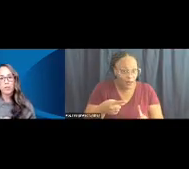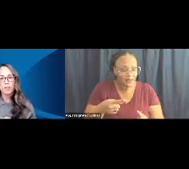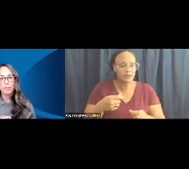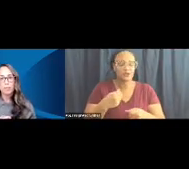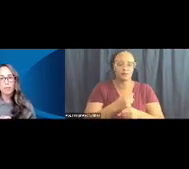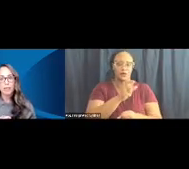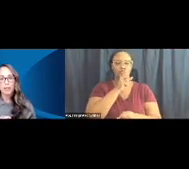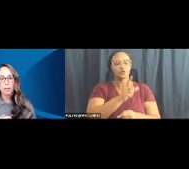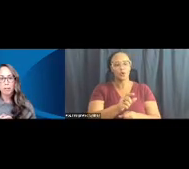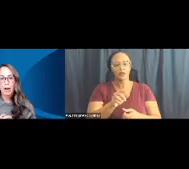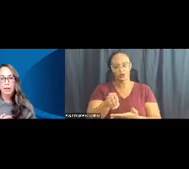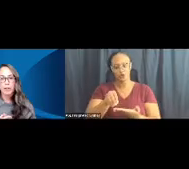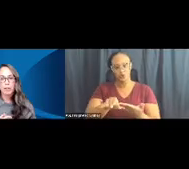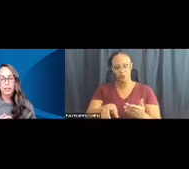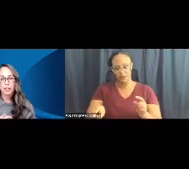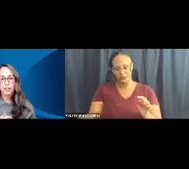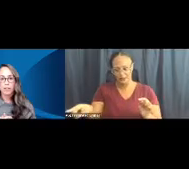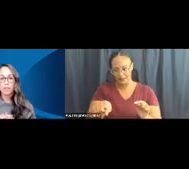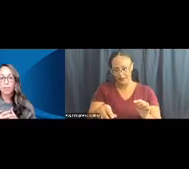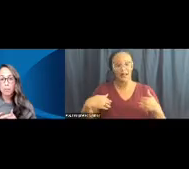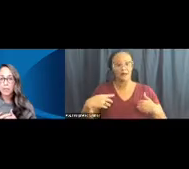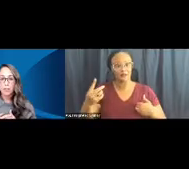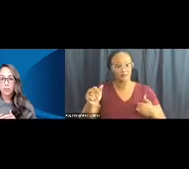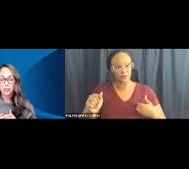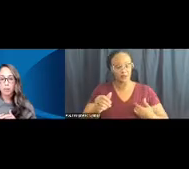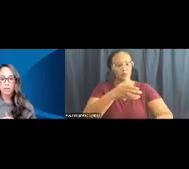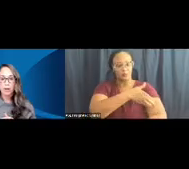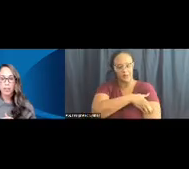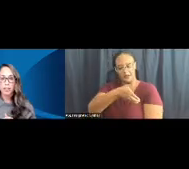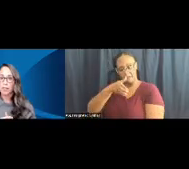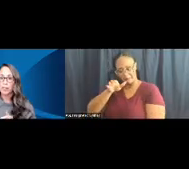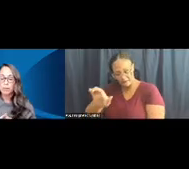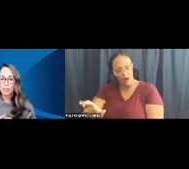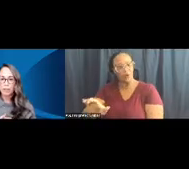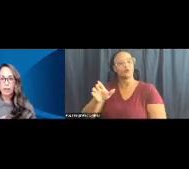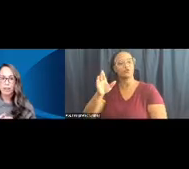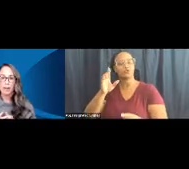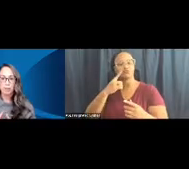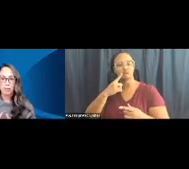students with disabilities are empowered to reach their full potential by fostering inclusive and